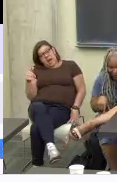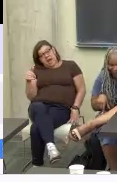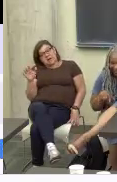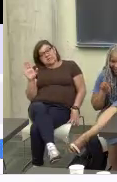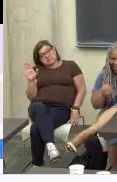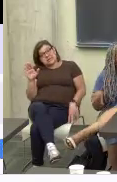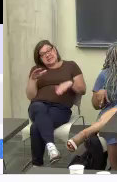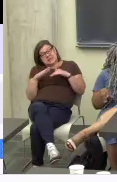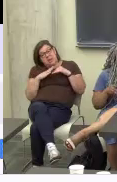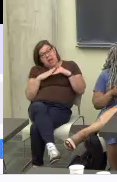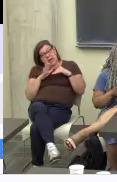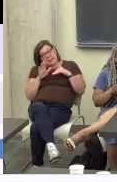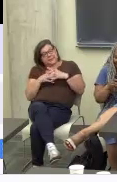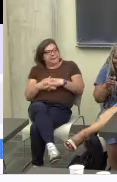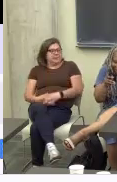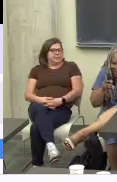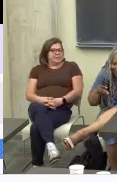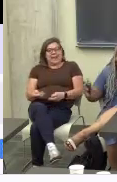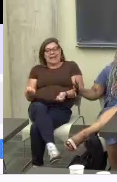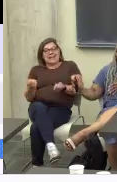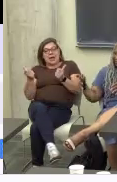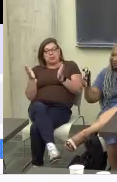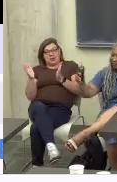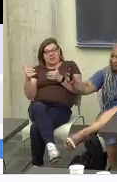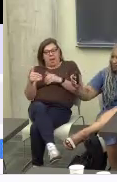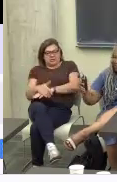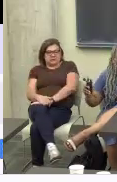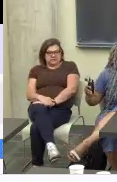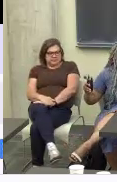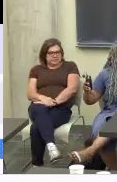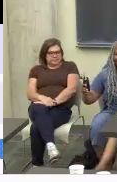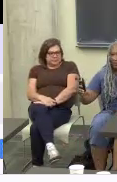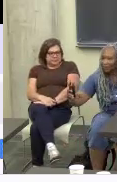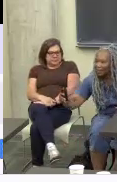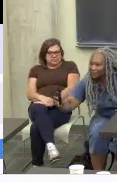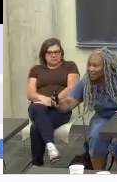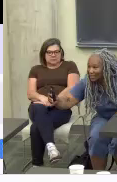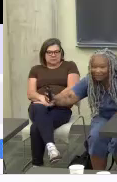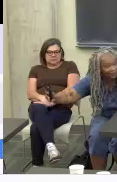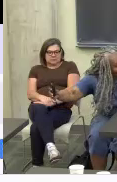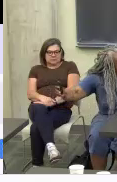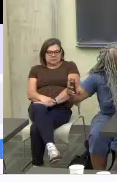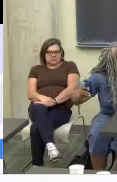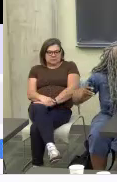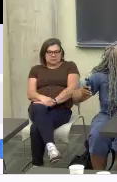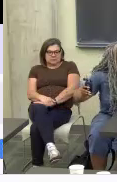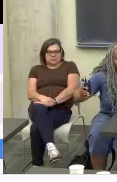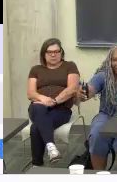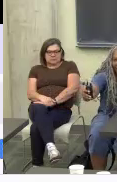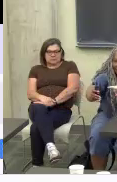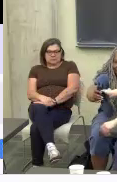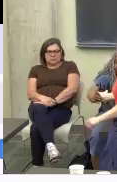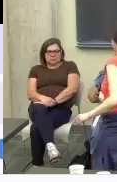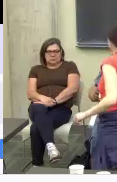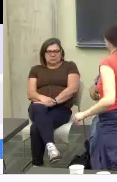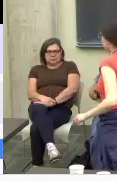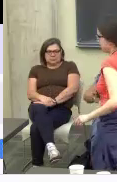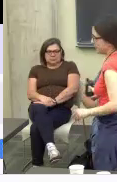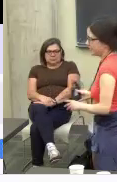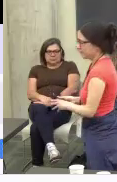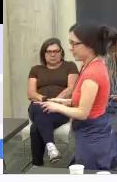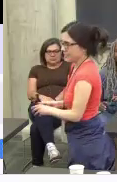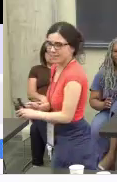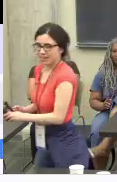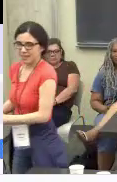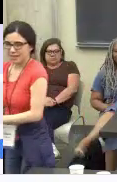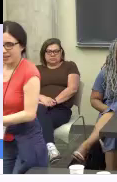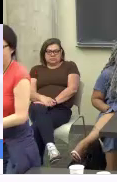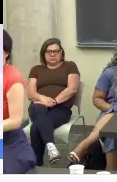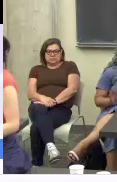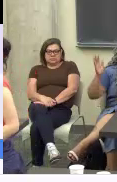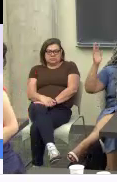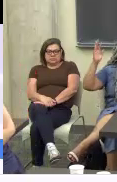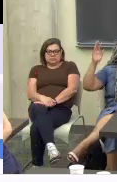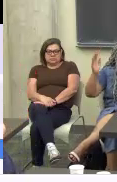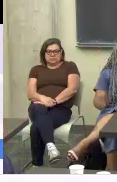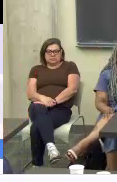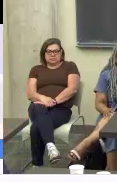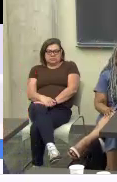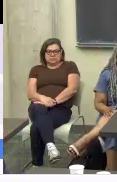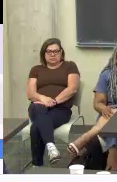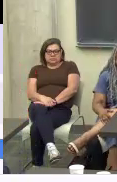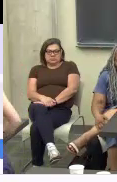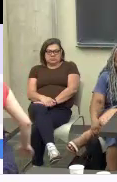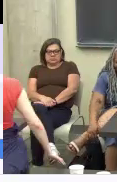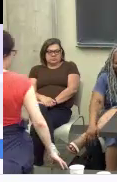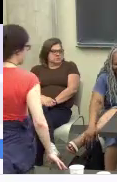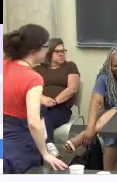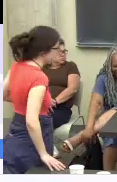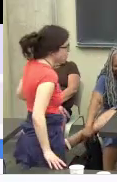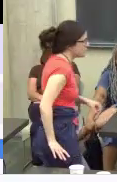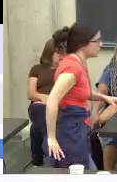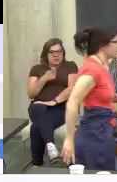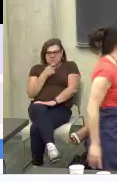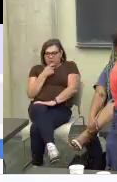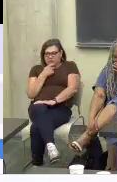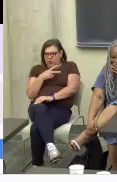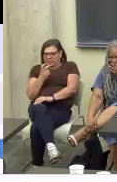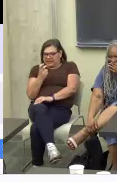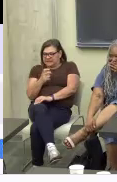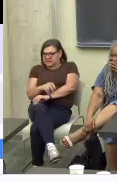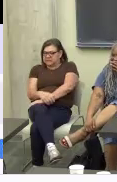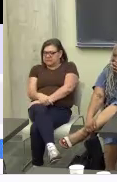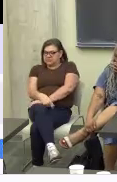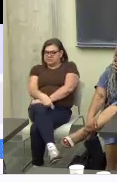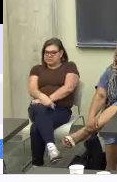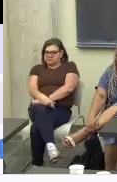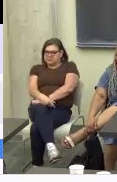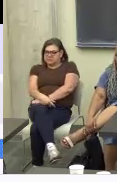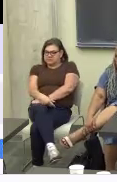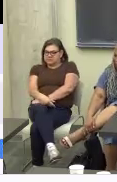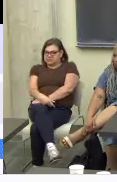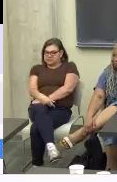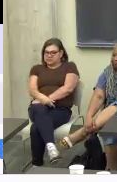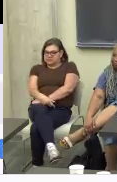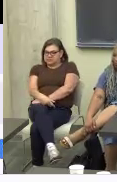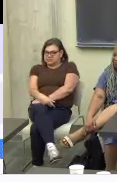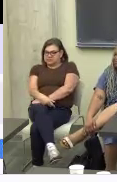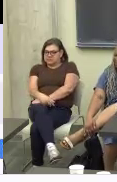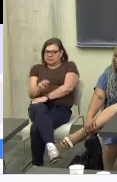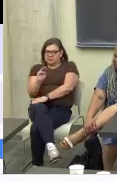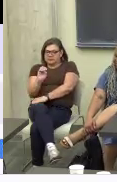you know? Can I give it to Martha? Okay. I love what you're saying. This is Monica.